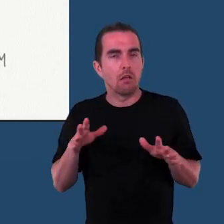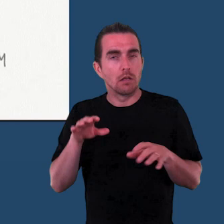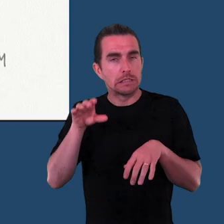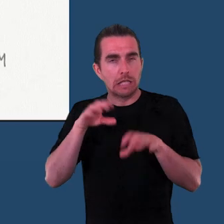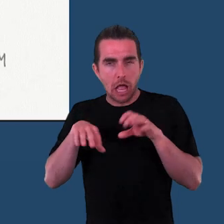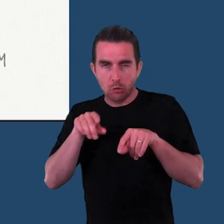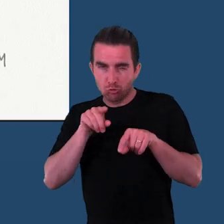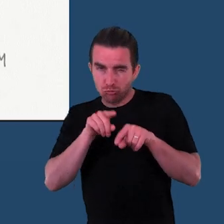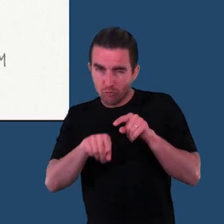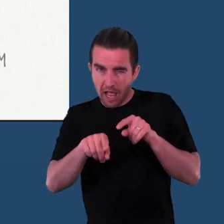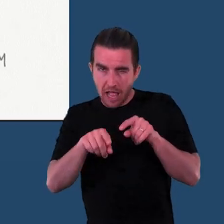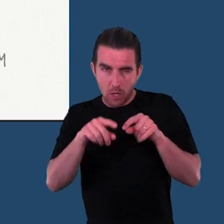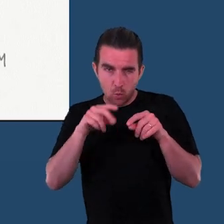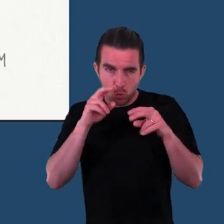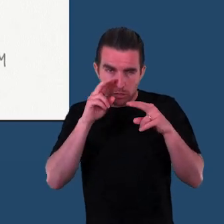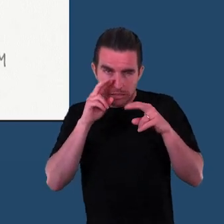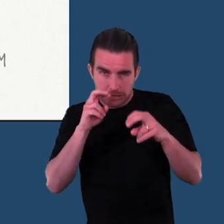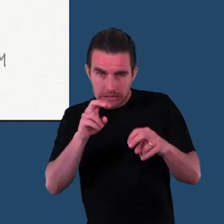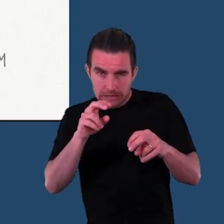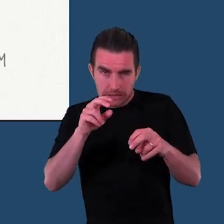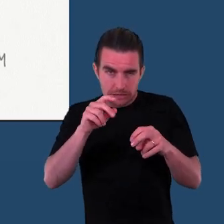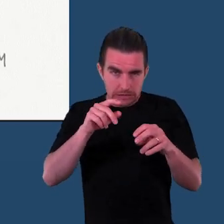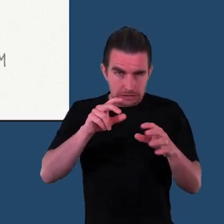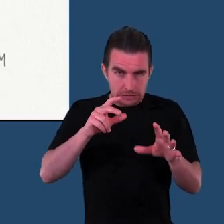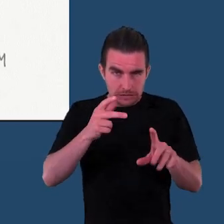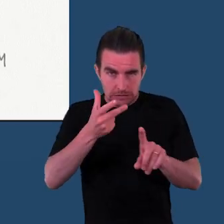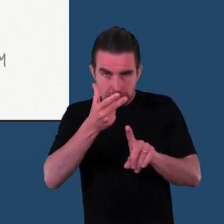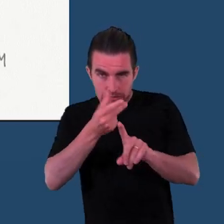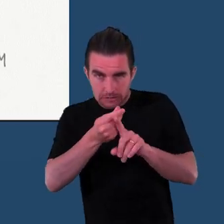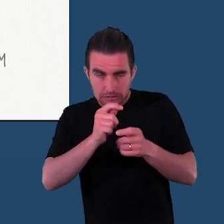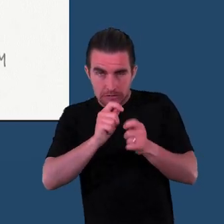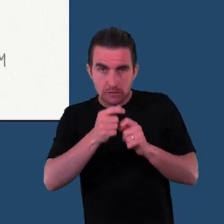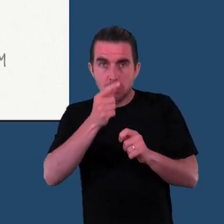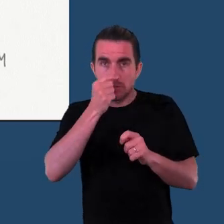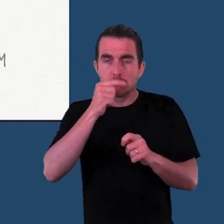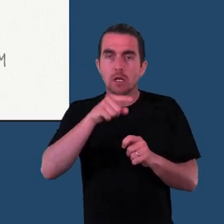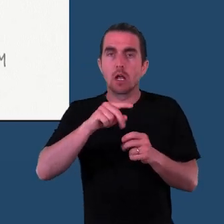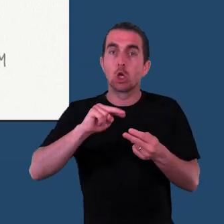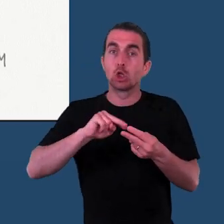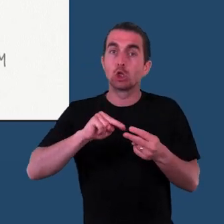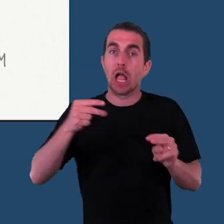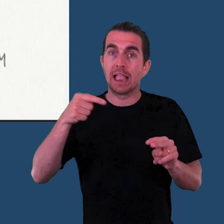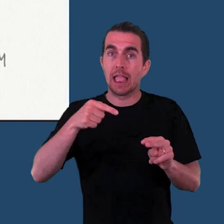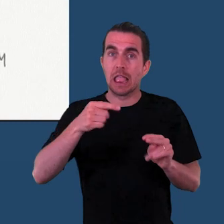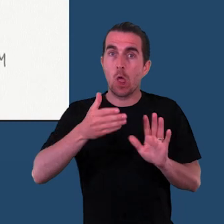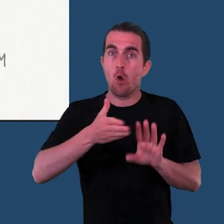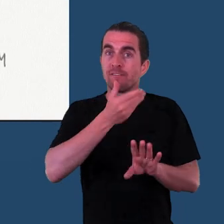So, scientists are trying to look at turning these genes off,